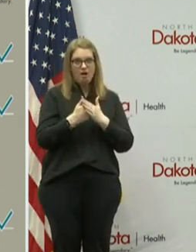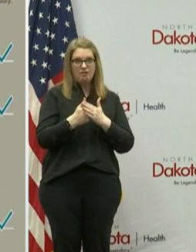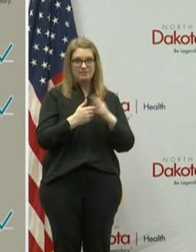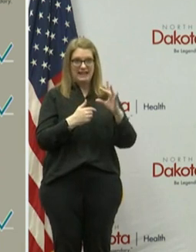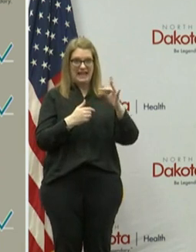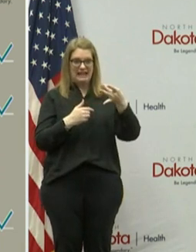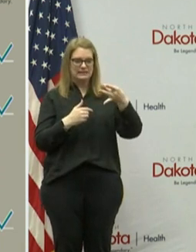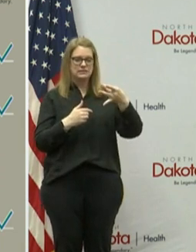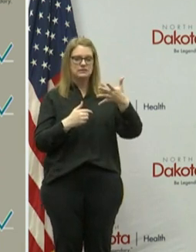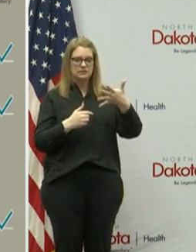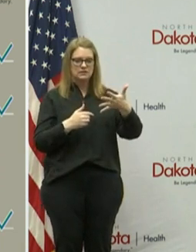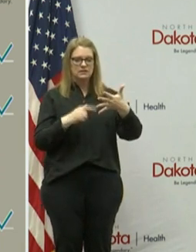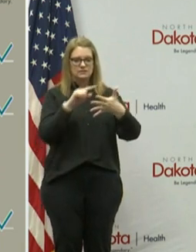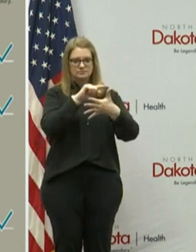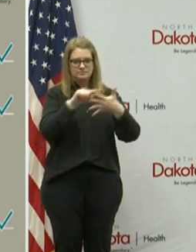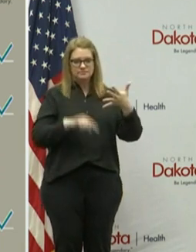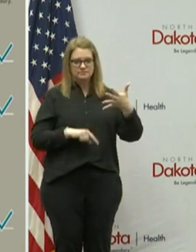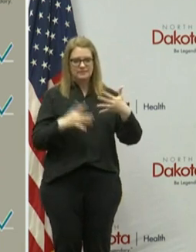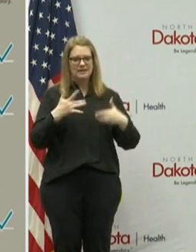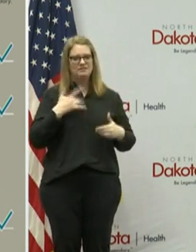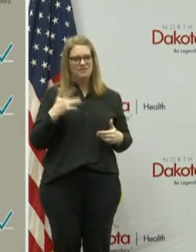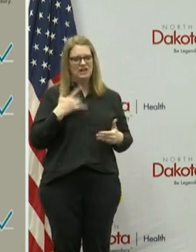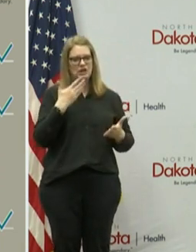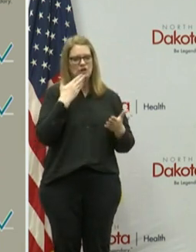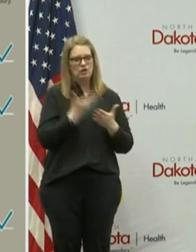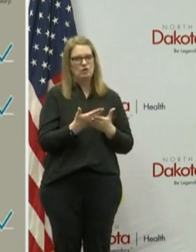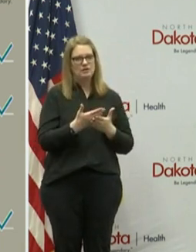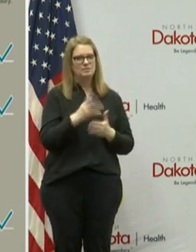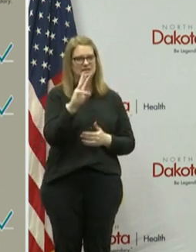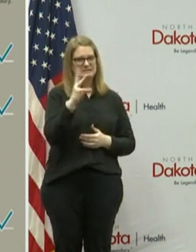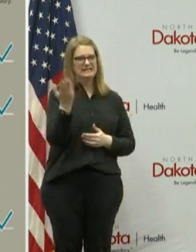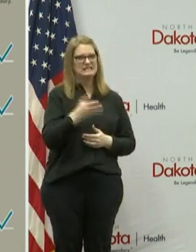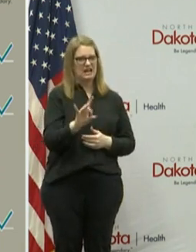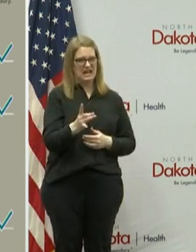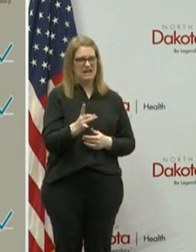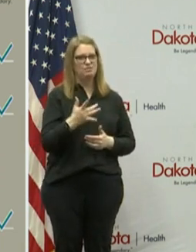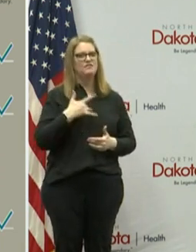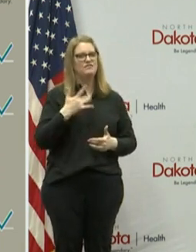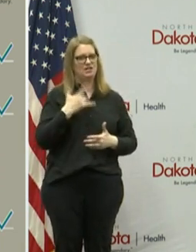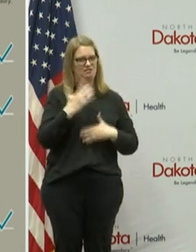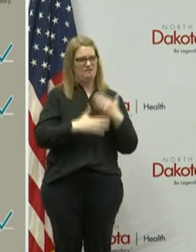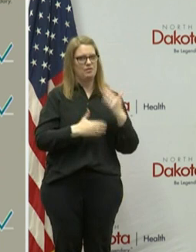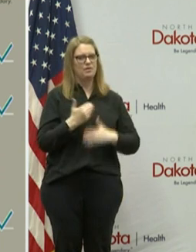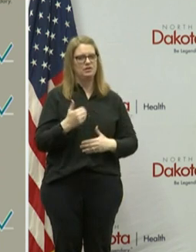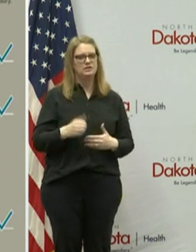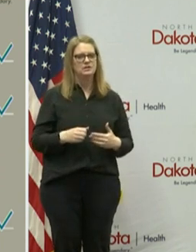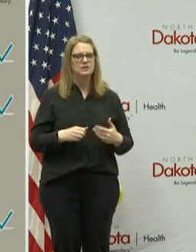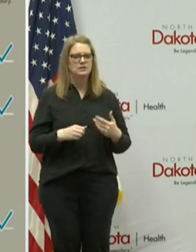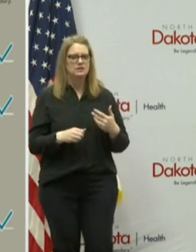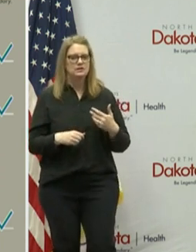THAT'S NUMBER 8. WHEN WE BRING THEM ALL UP TOGETHER IN TERMS OF SORT OF